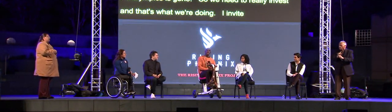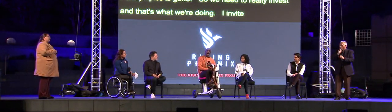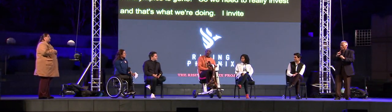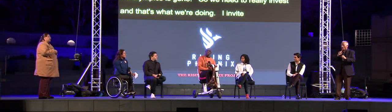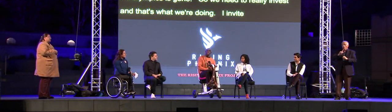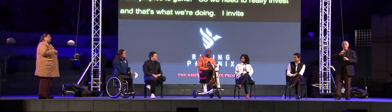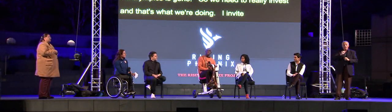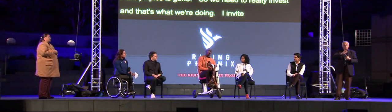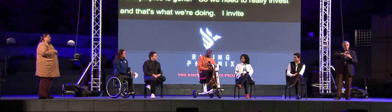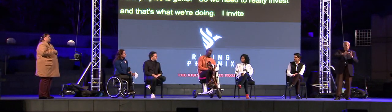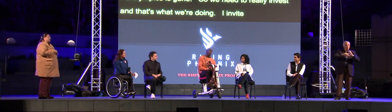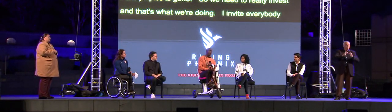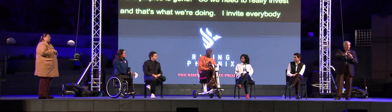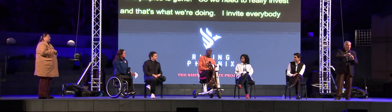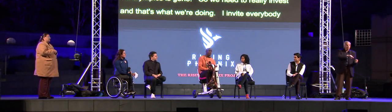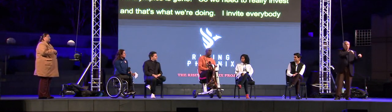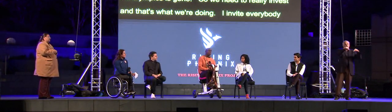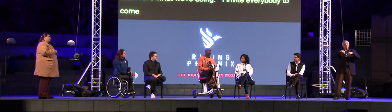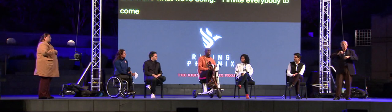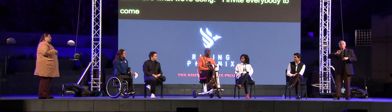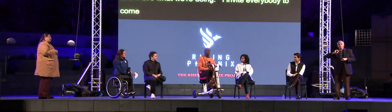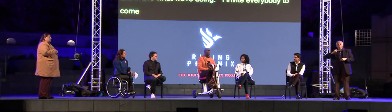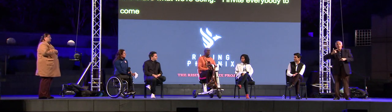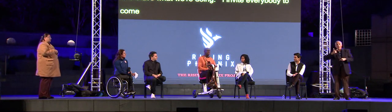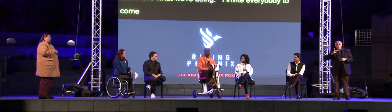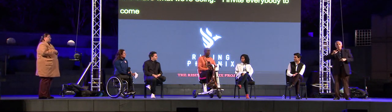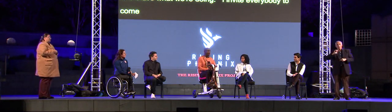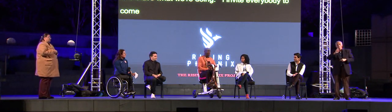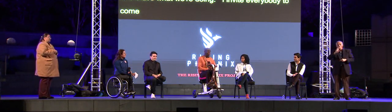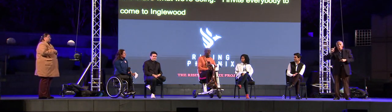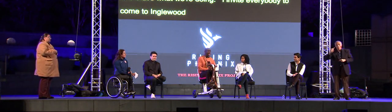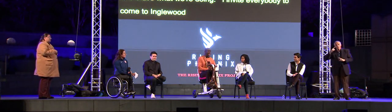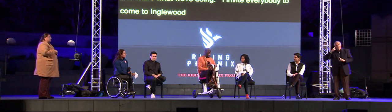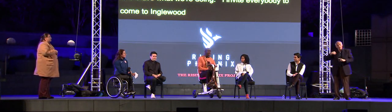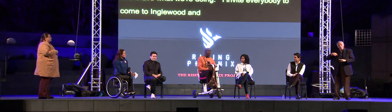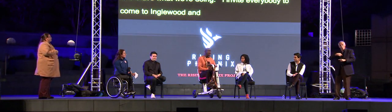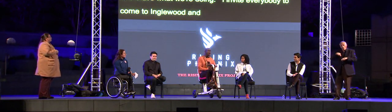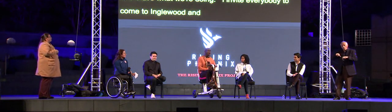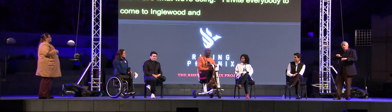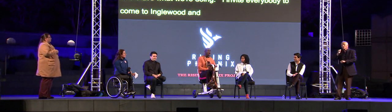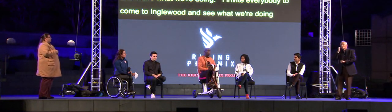to come to Inglewood and see what we're doing every day,